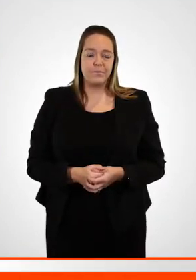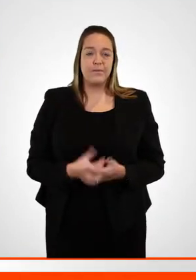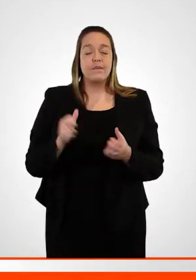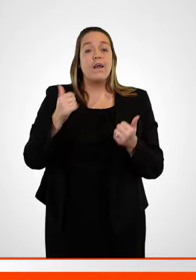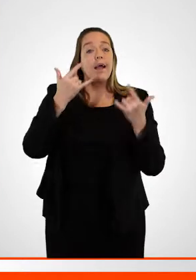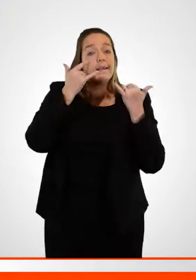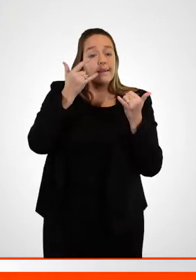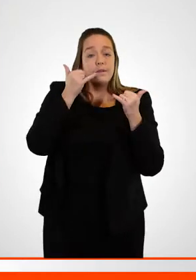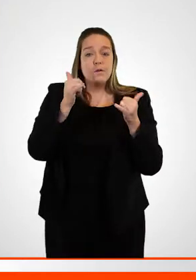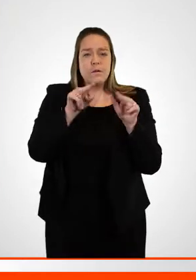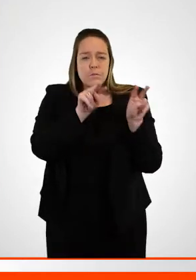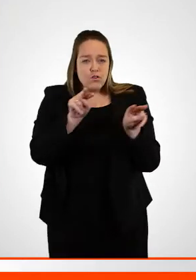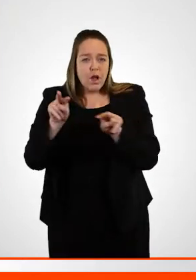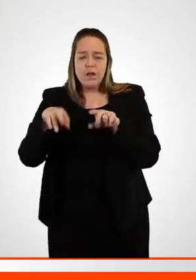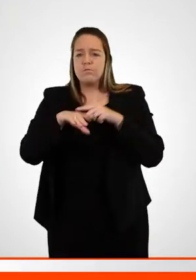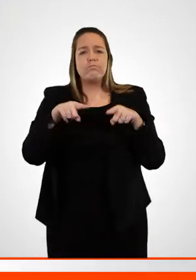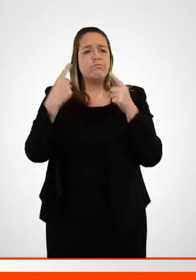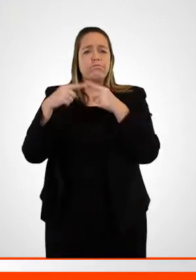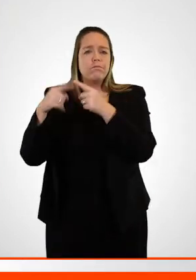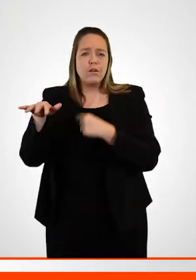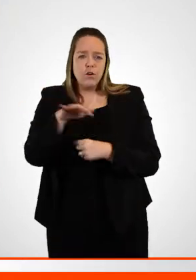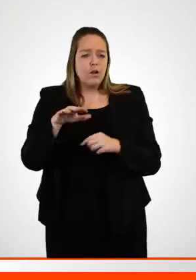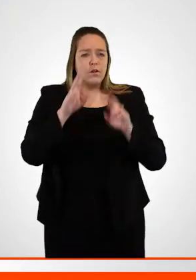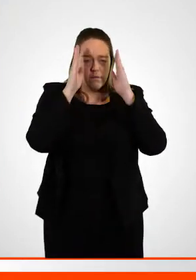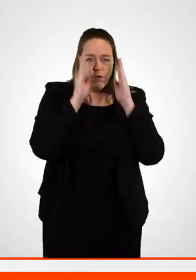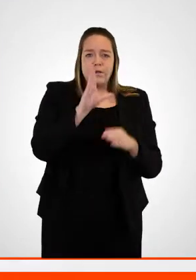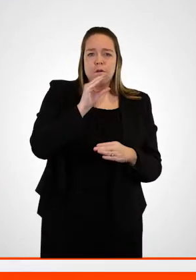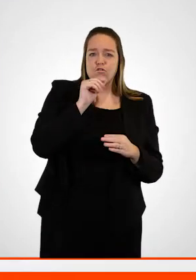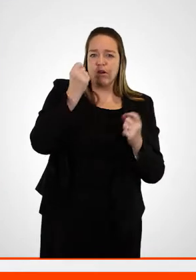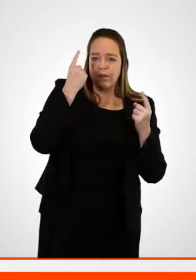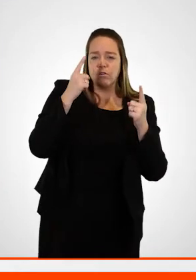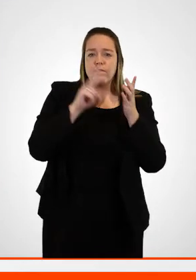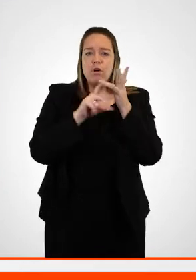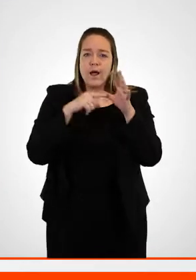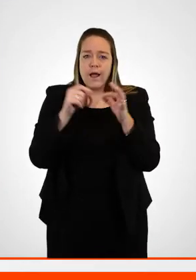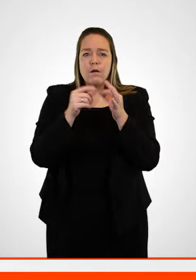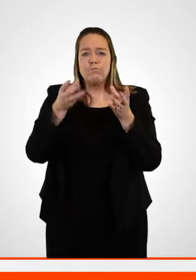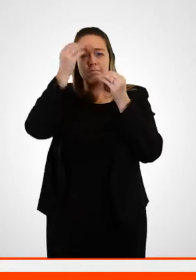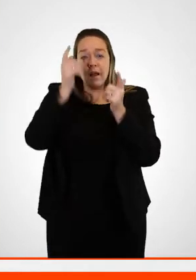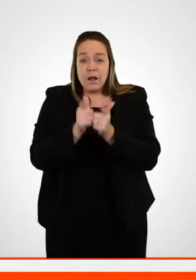We did assessment measures in multiple, multiple domains, looking at speech recognition, vocabulary, receptive language,